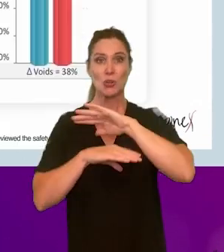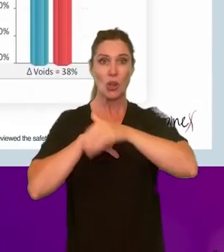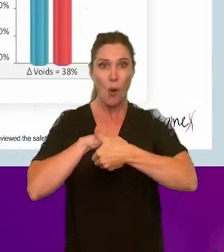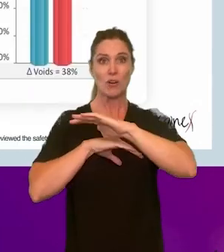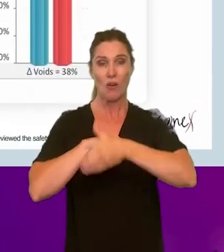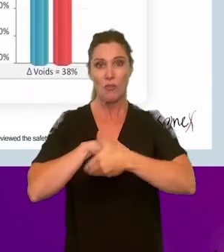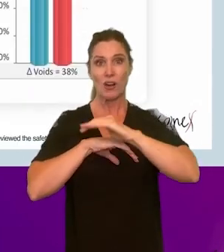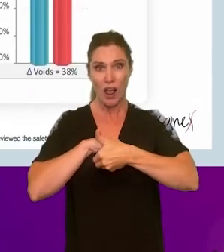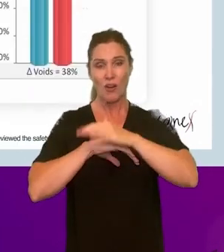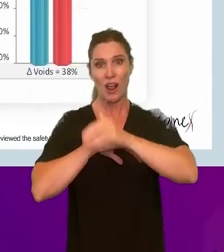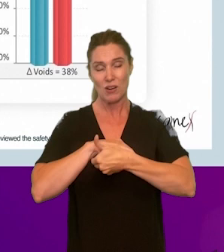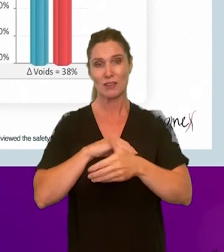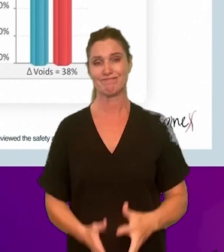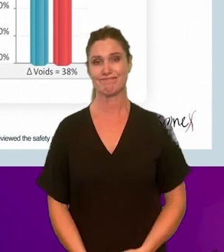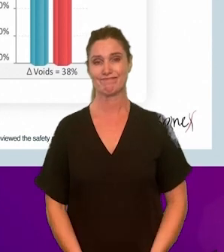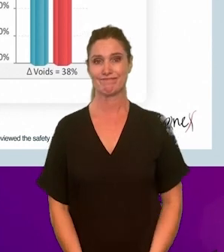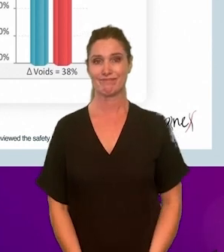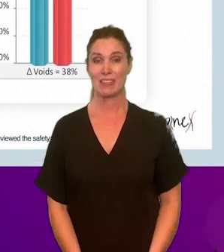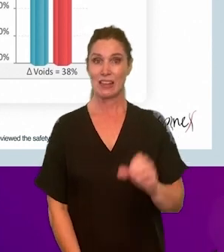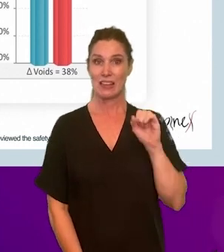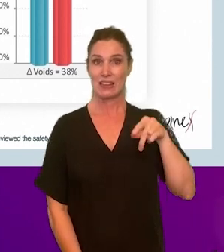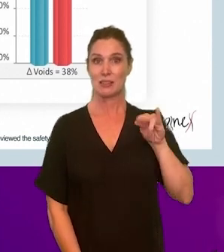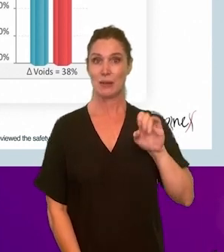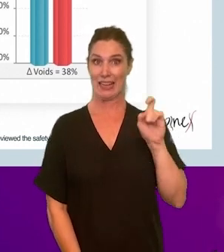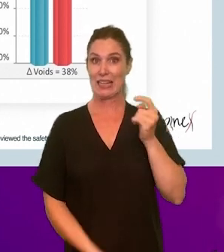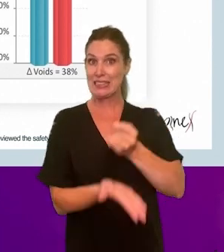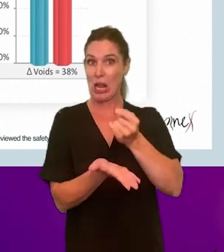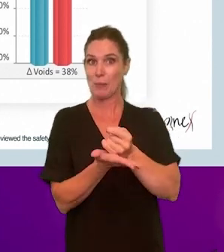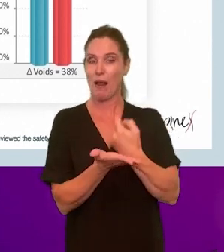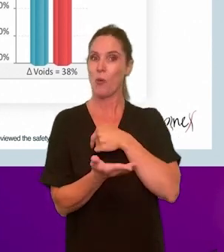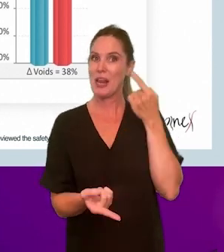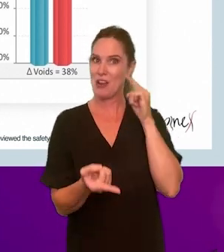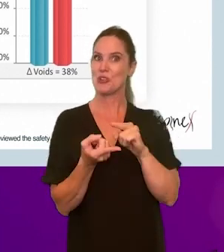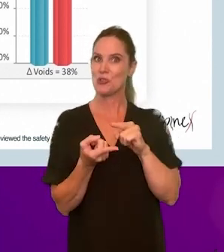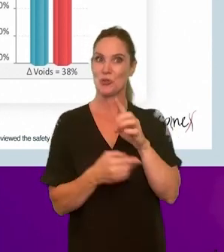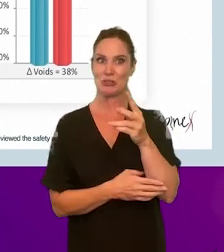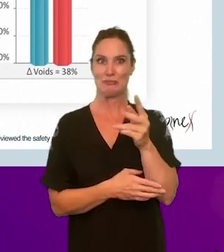With SpineX therapy, we're able to reduce incontinence episodes by 70%.